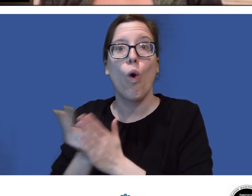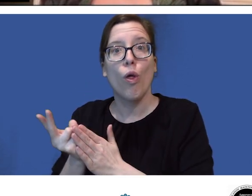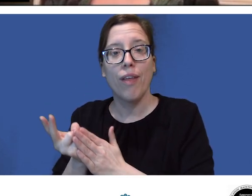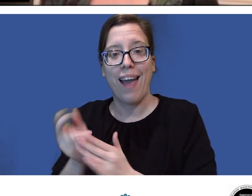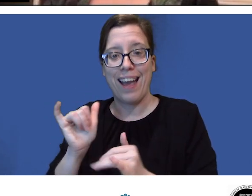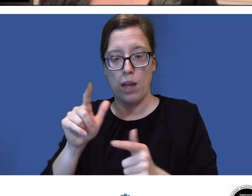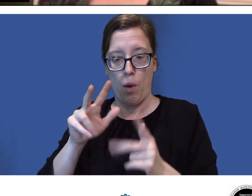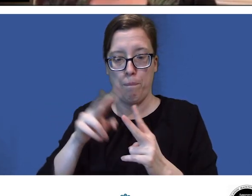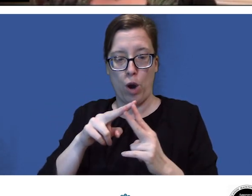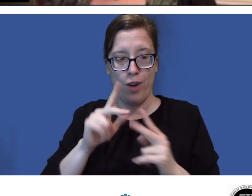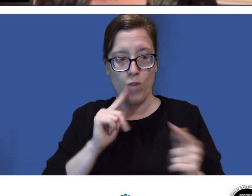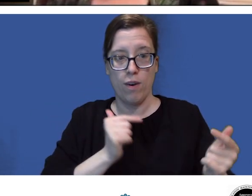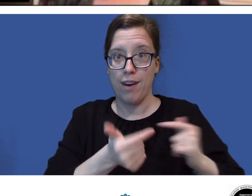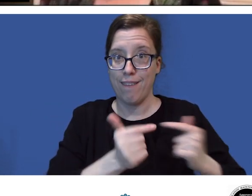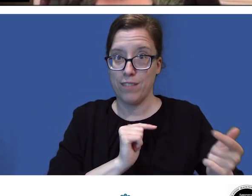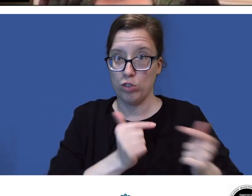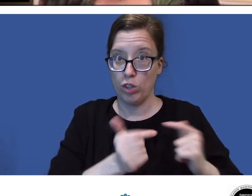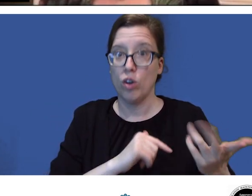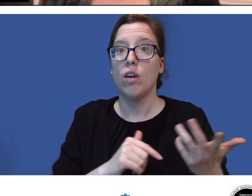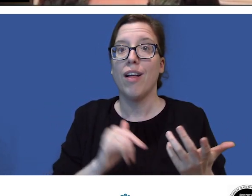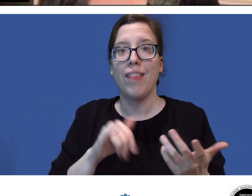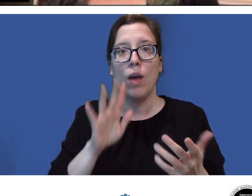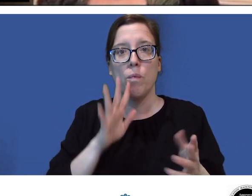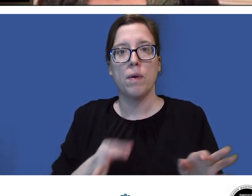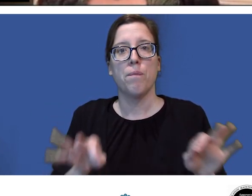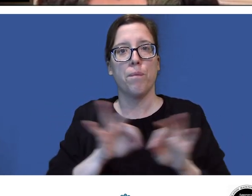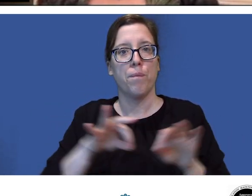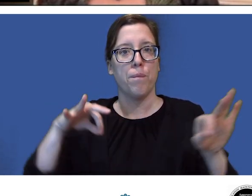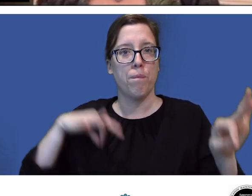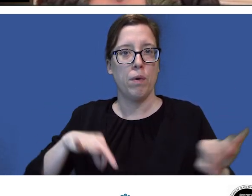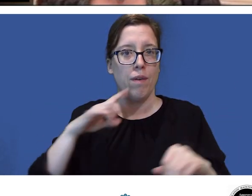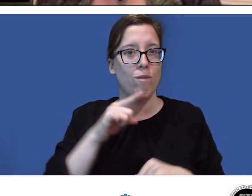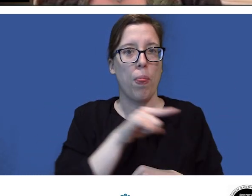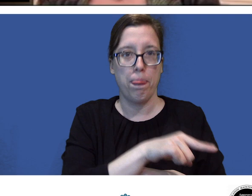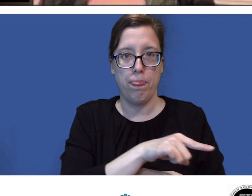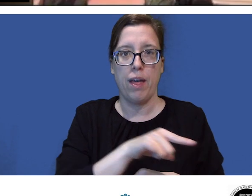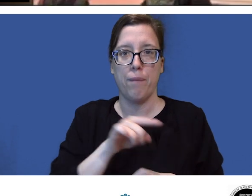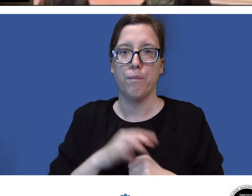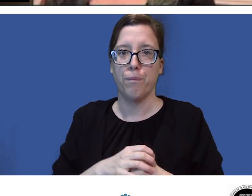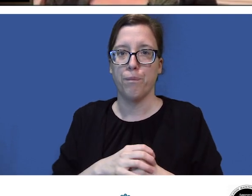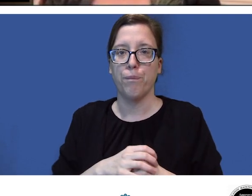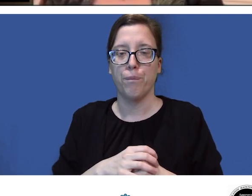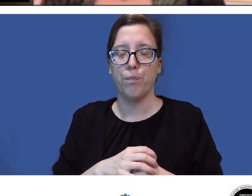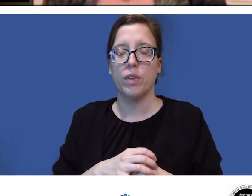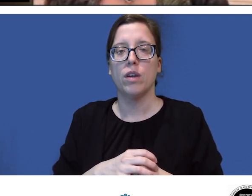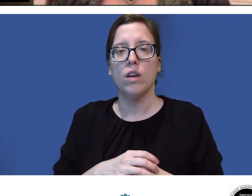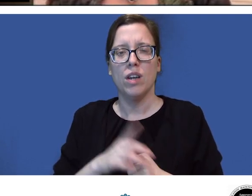And if you are authentic as a partner, that is going to be meaningful for the learner, all right?